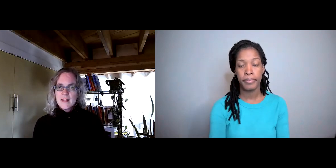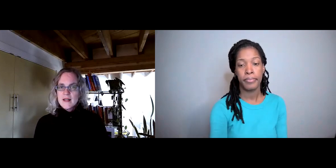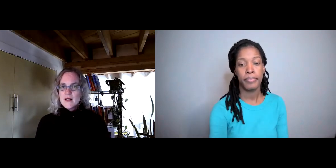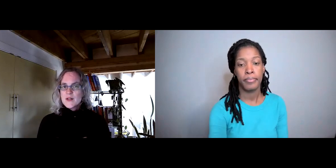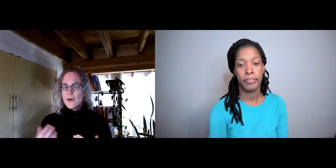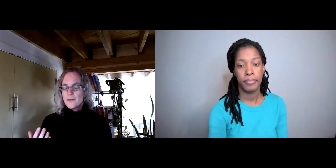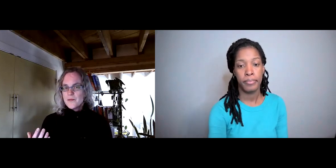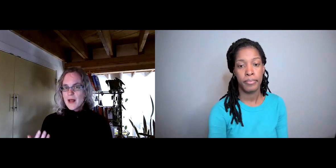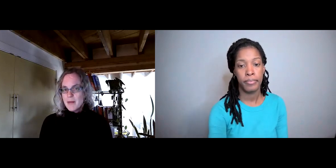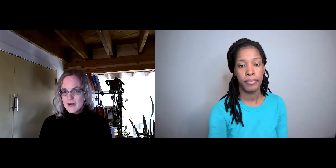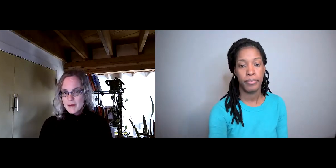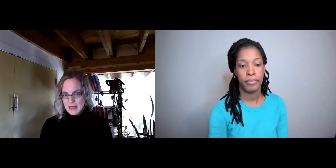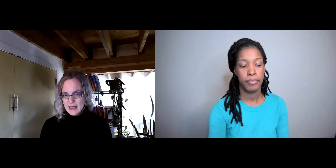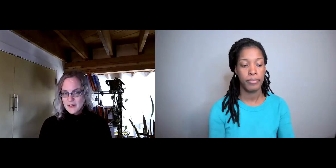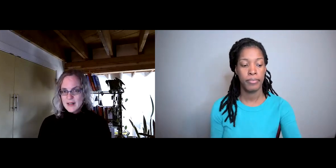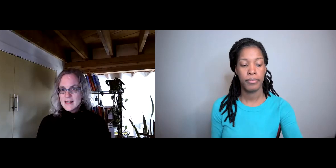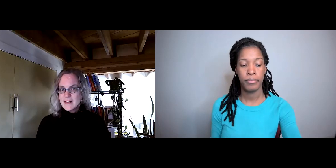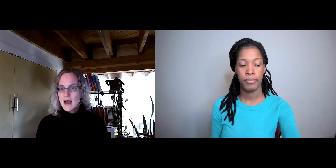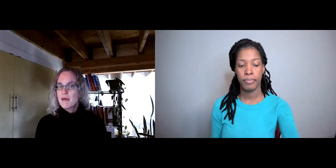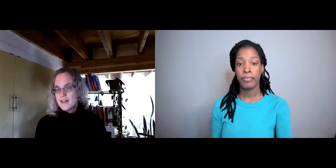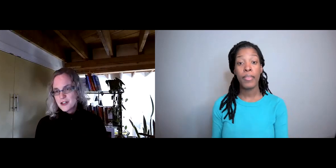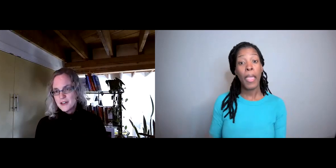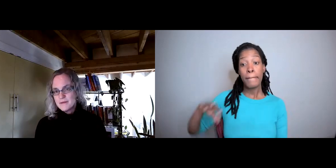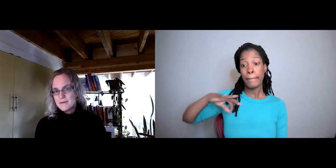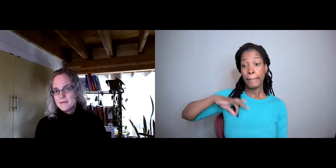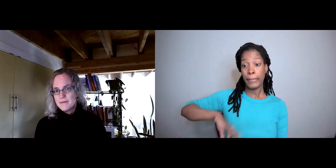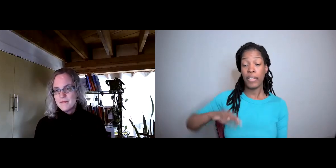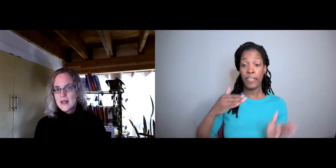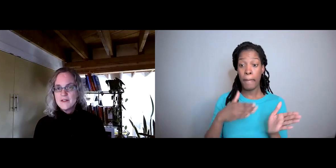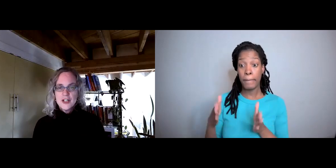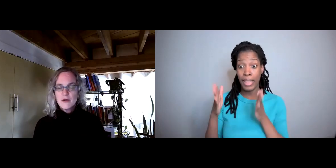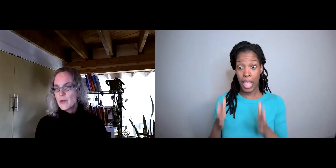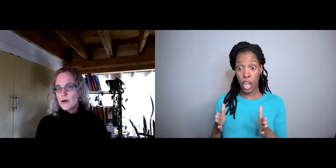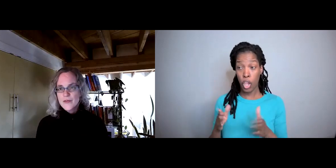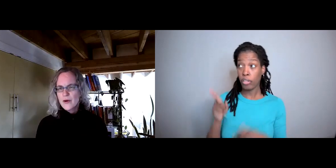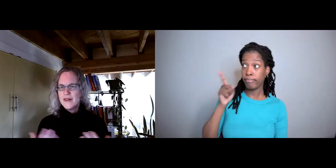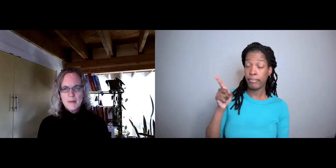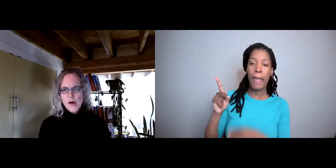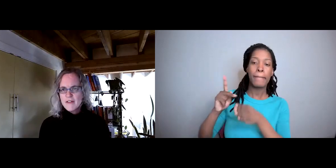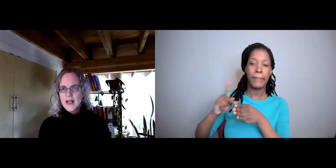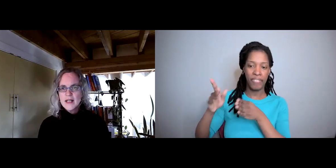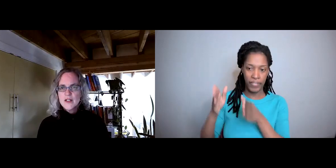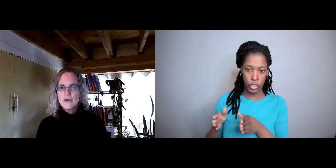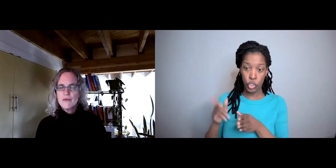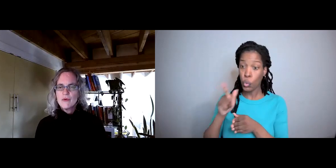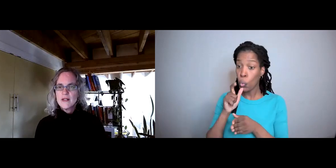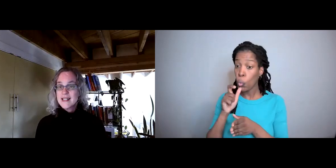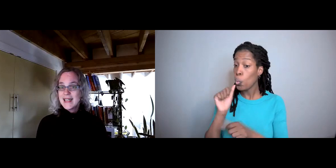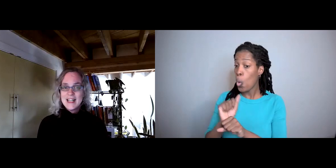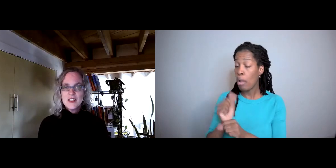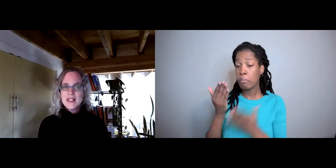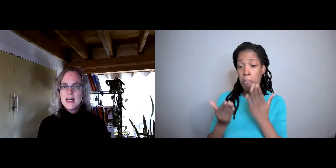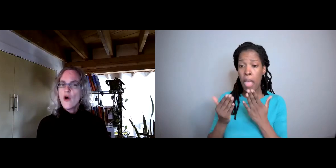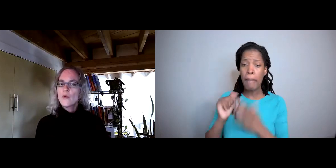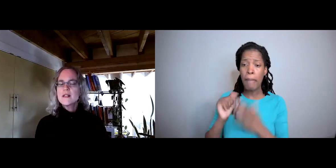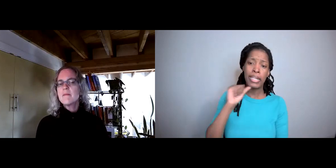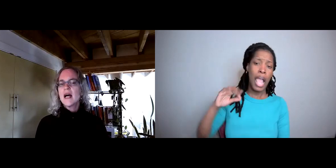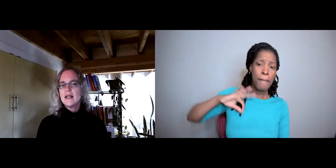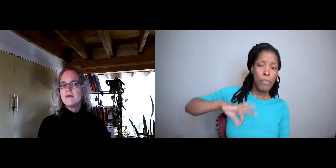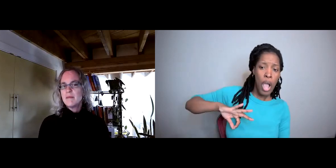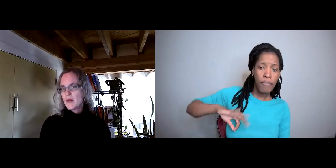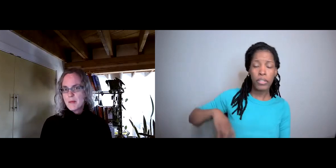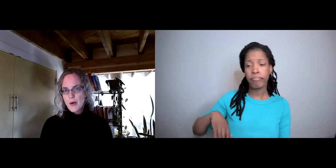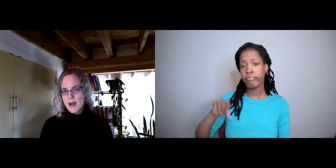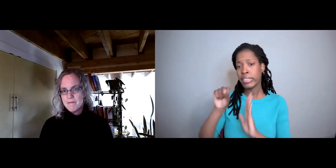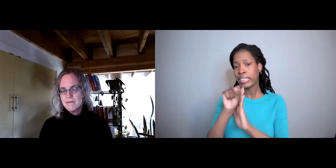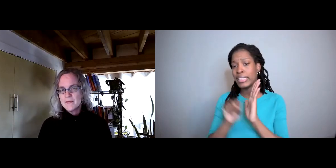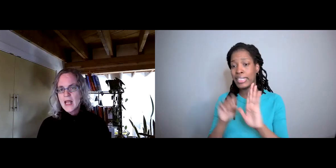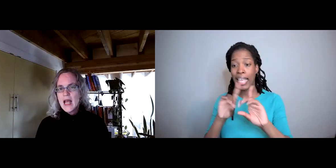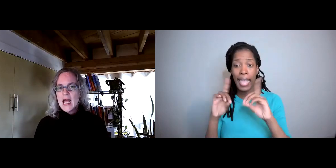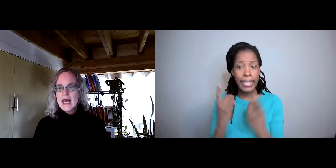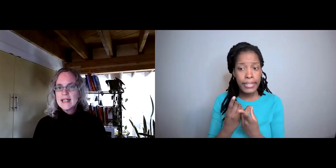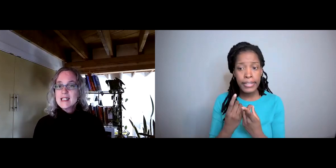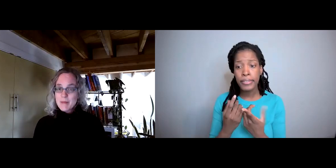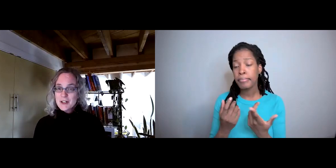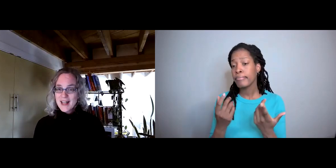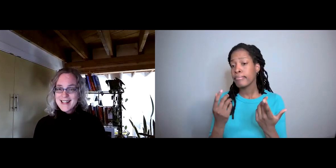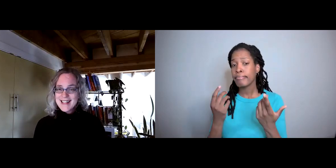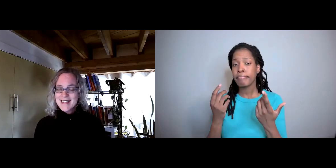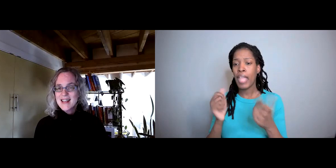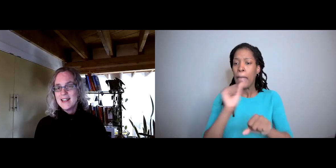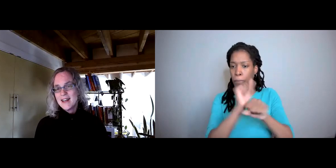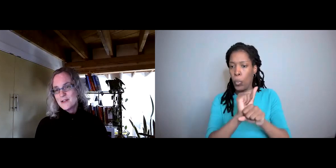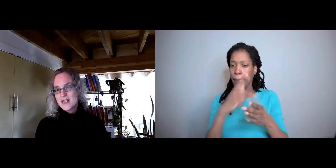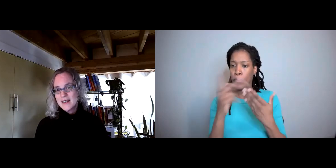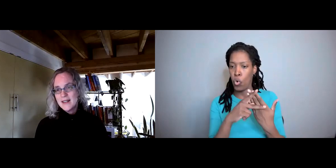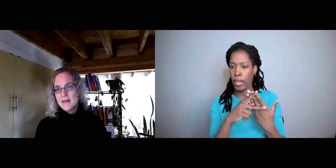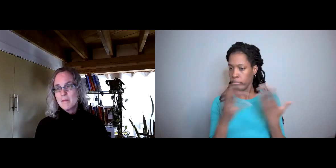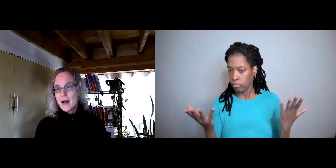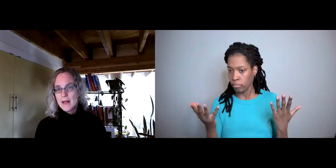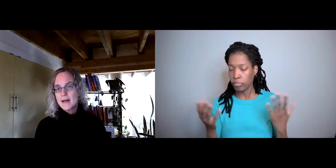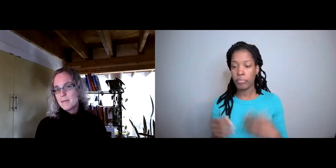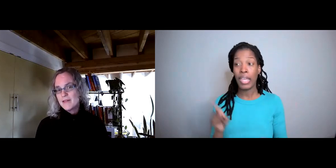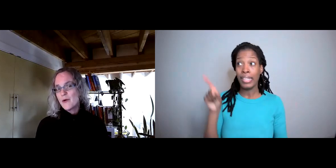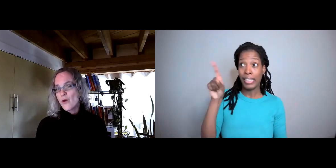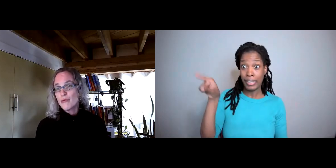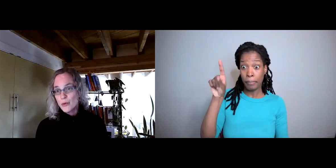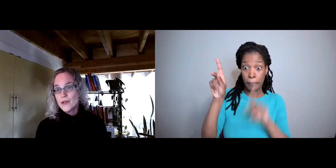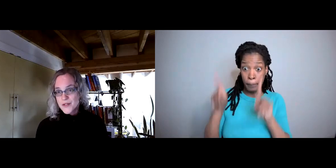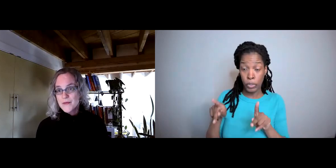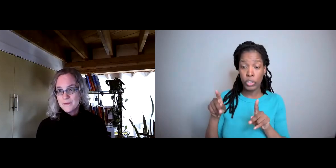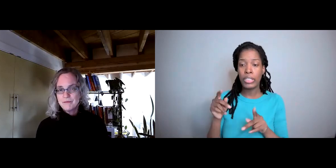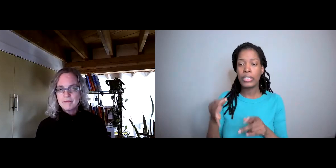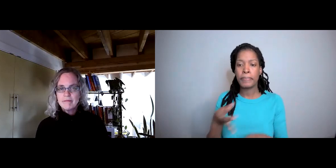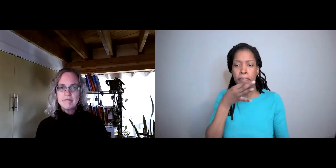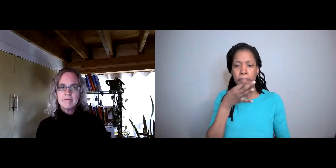So a benefit planner is a professional that generally works for a nonprofit or a state agency, or some kind of employment program and specializes in understanding the public benefit work rules.